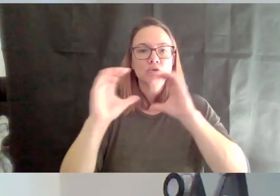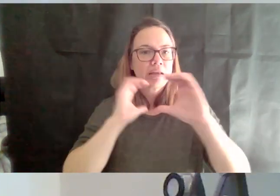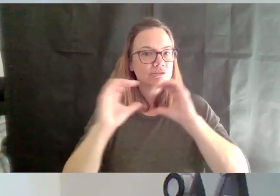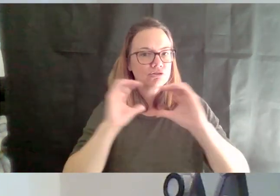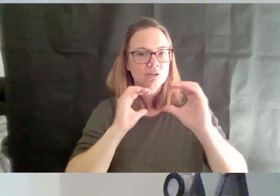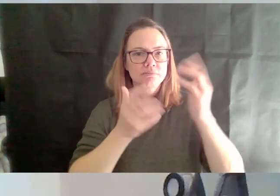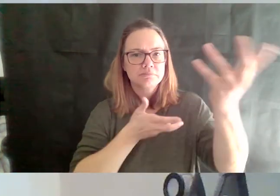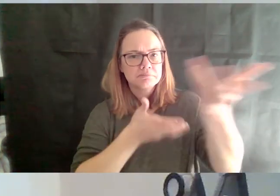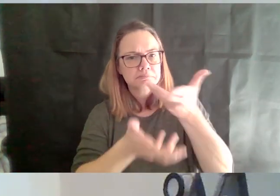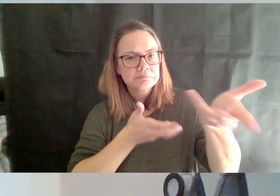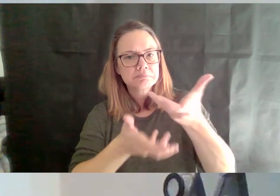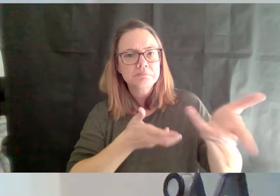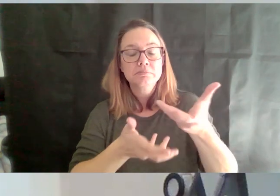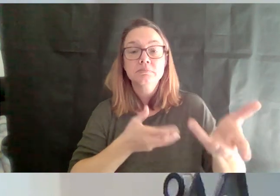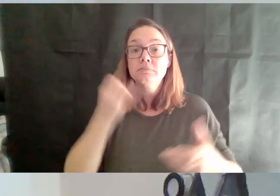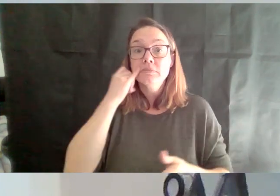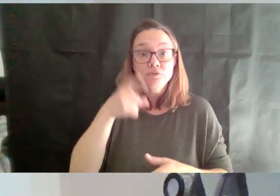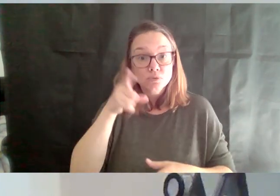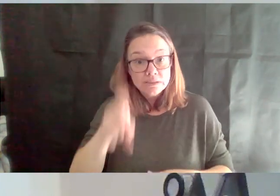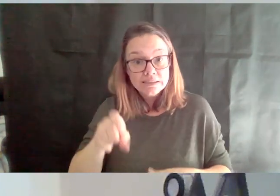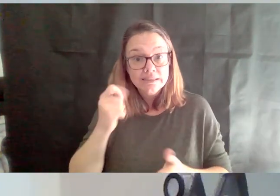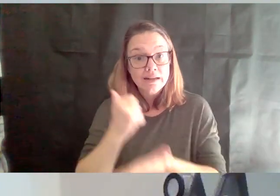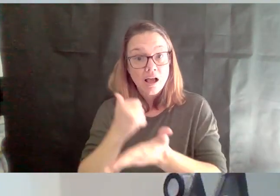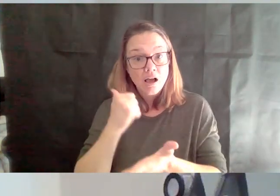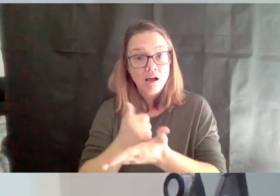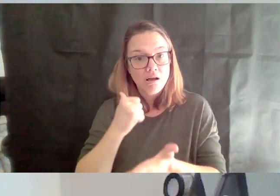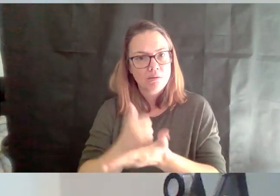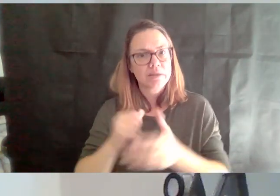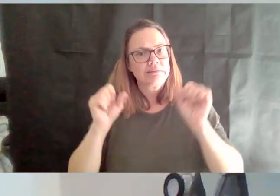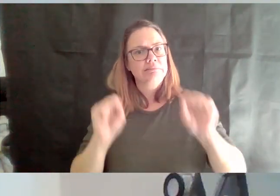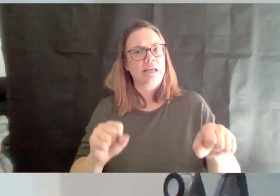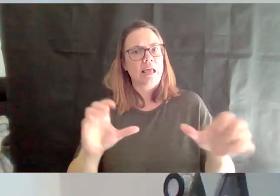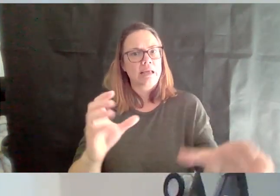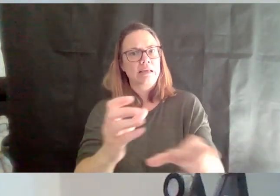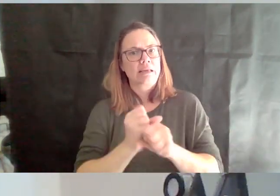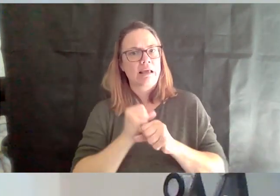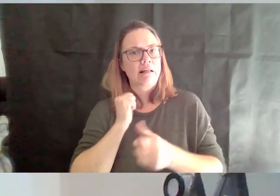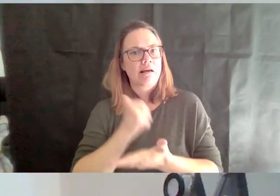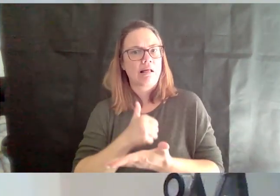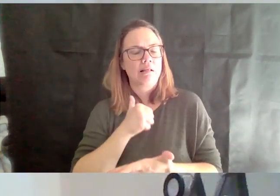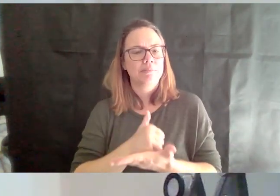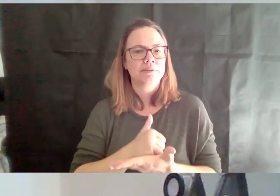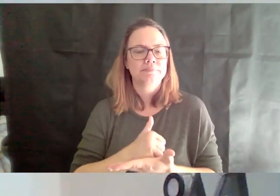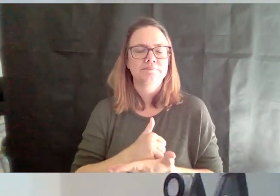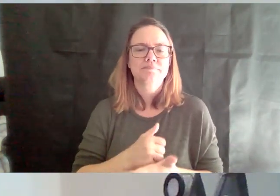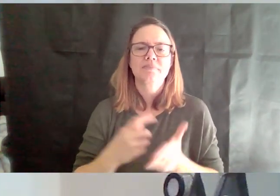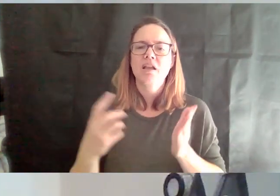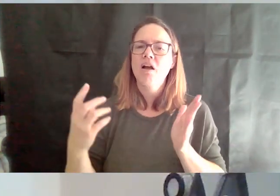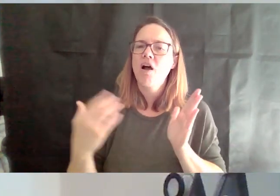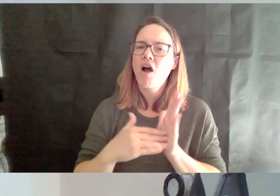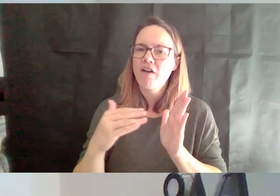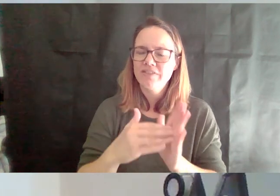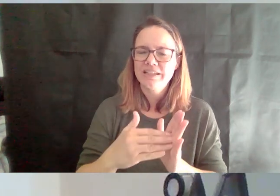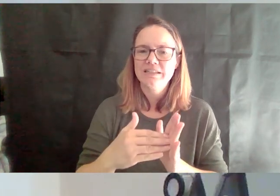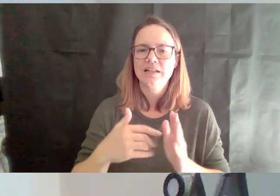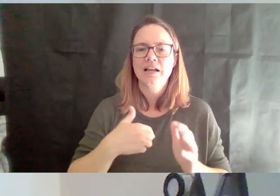You can get the help that you need if you need help. It's important to remember-- I say to myself, you know, I can't be the first person